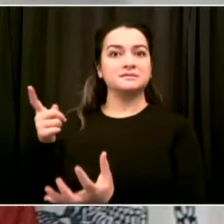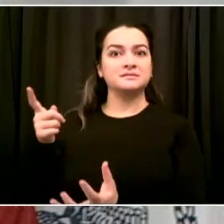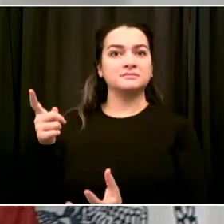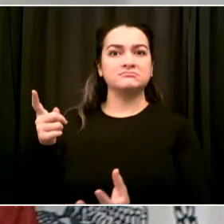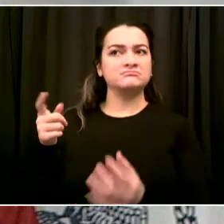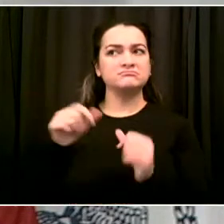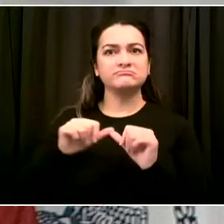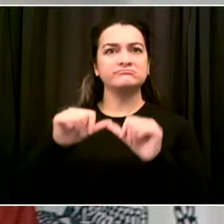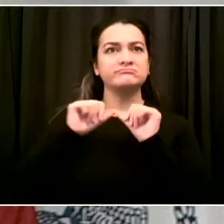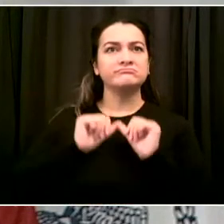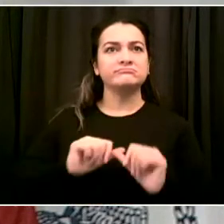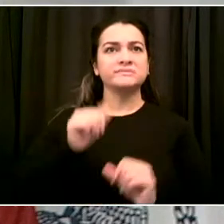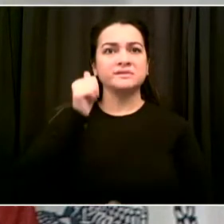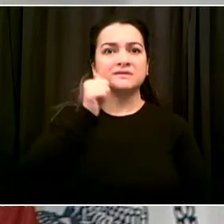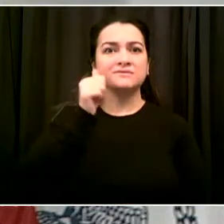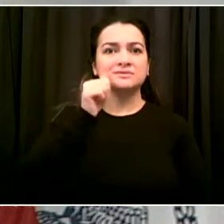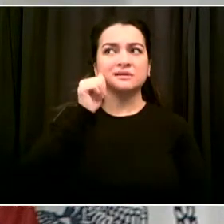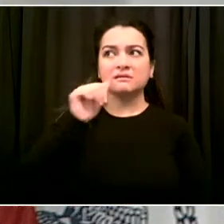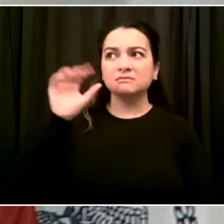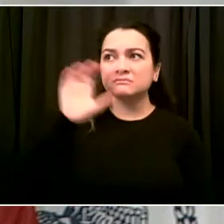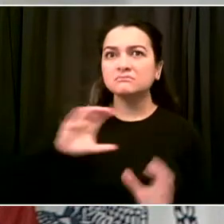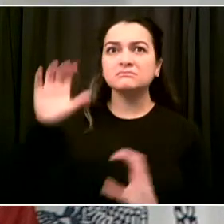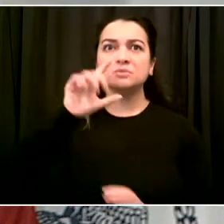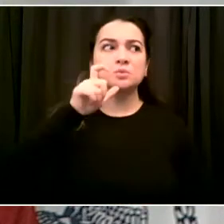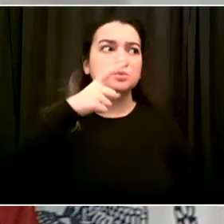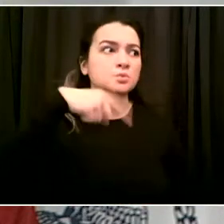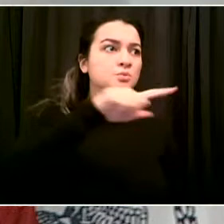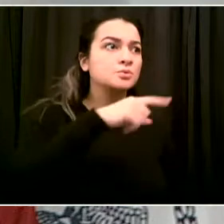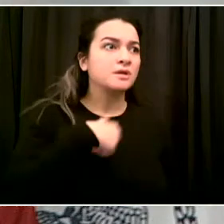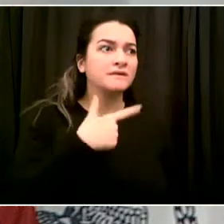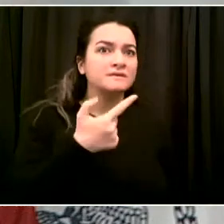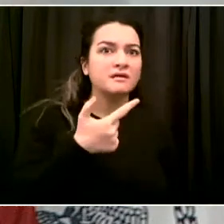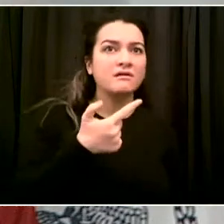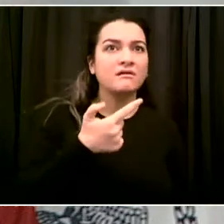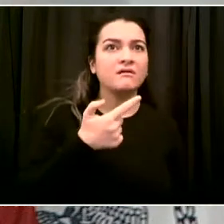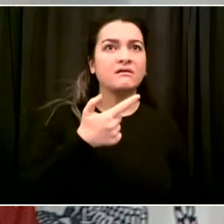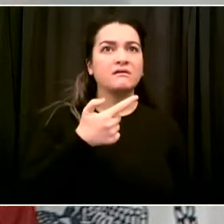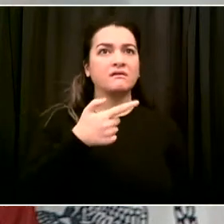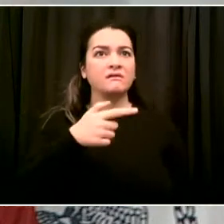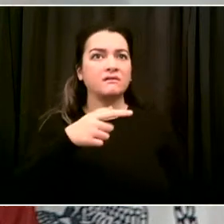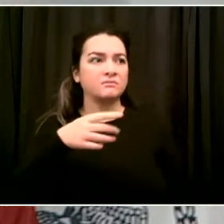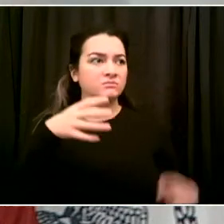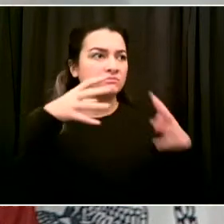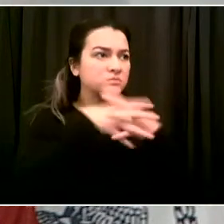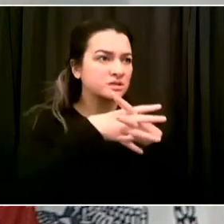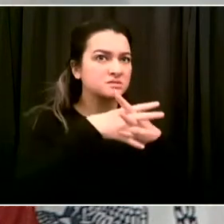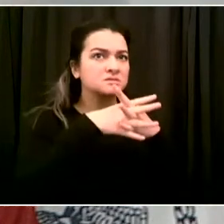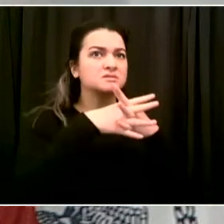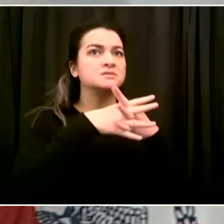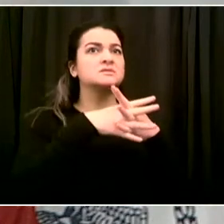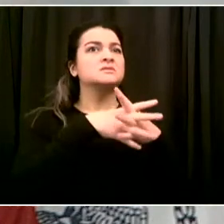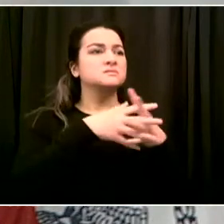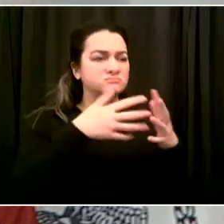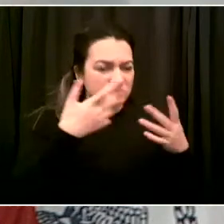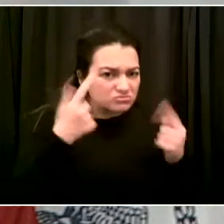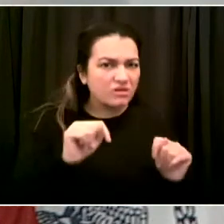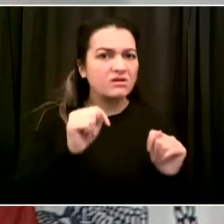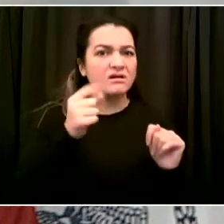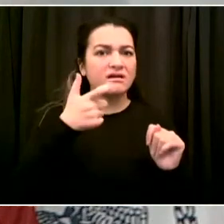STREET.